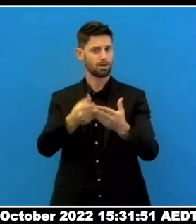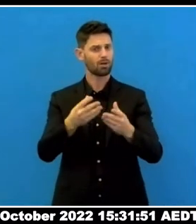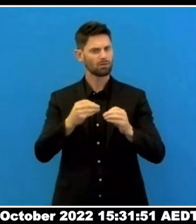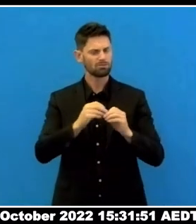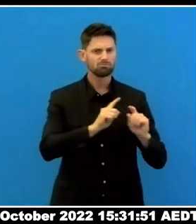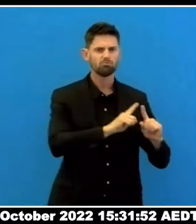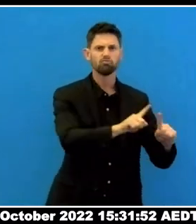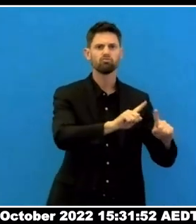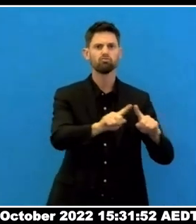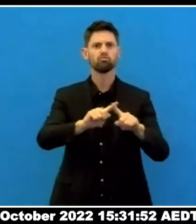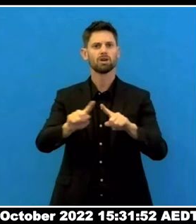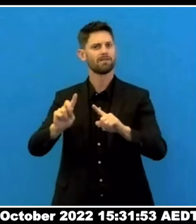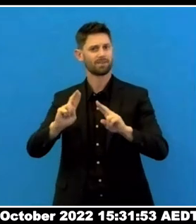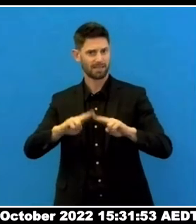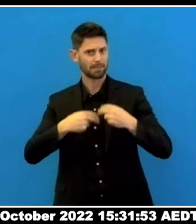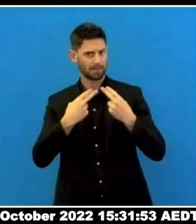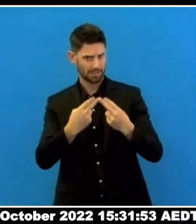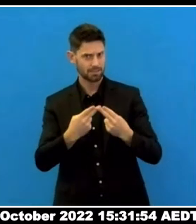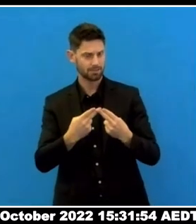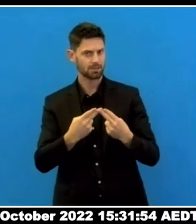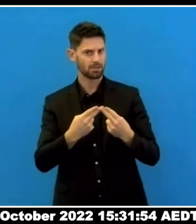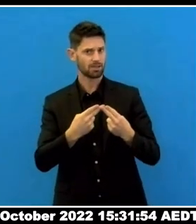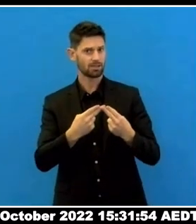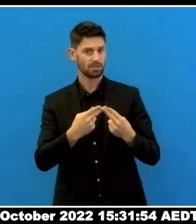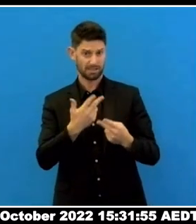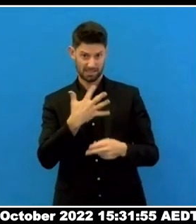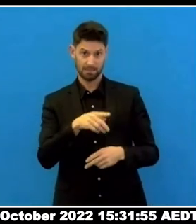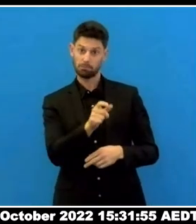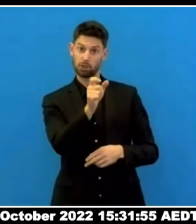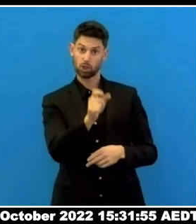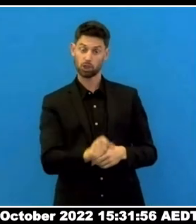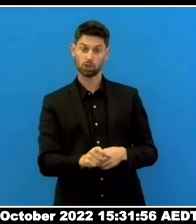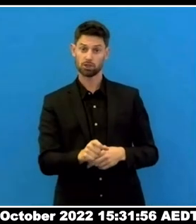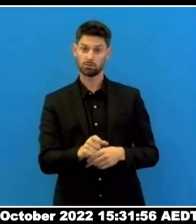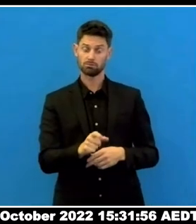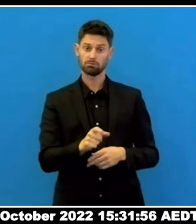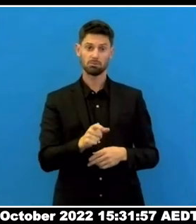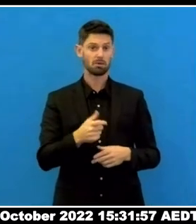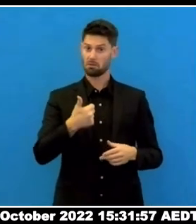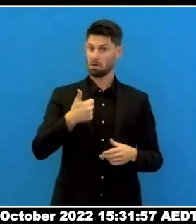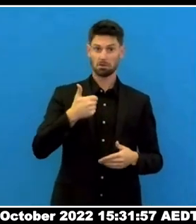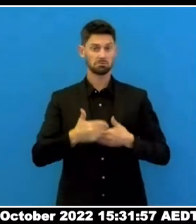where somebody acquires so gets a disability,